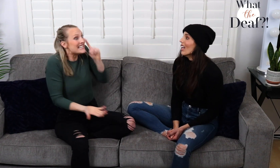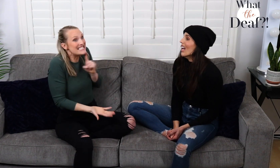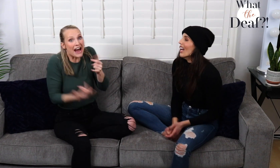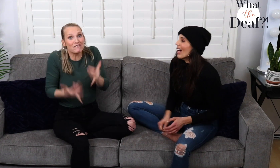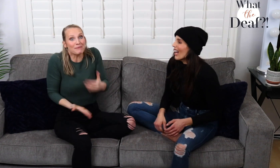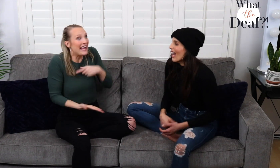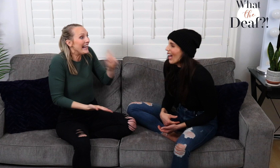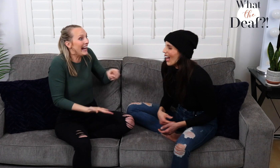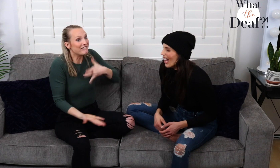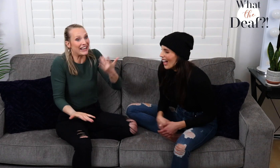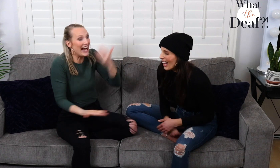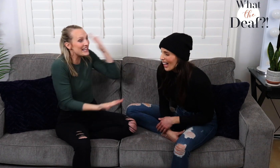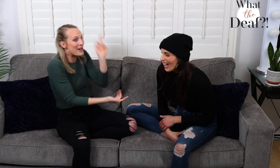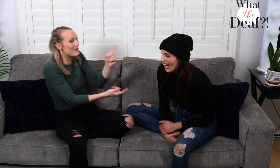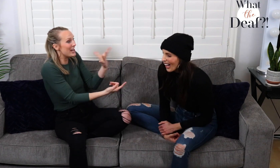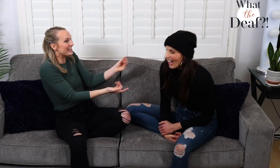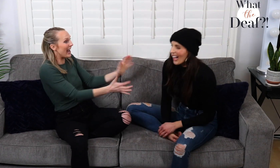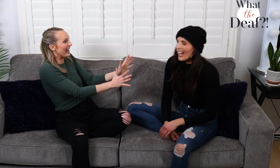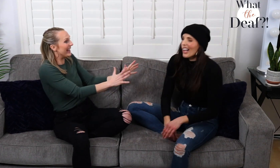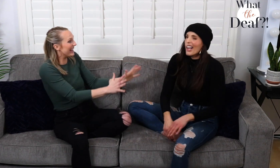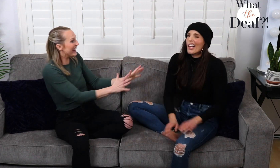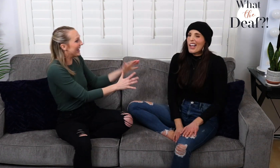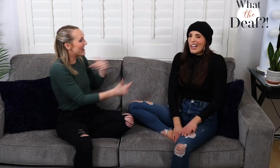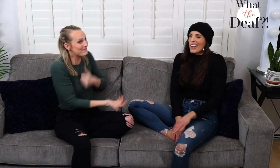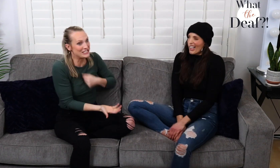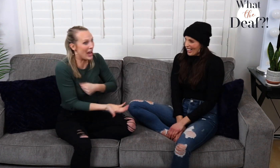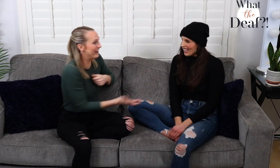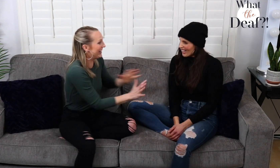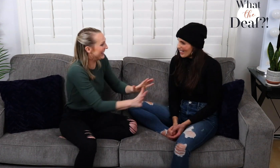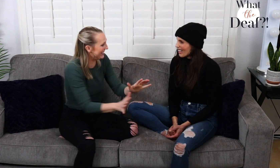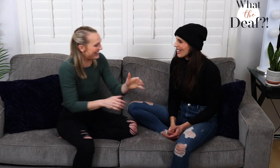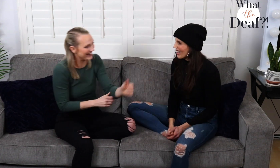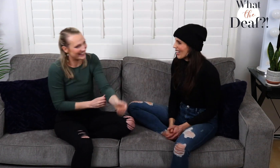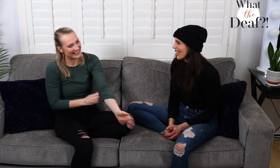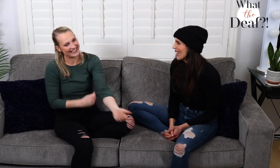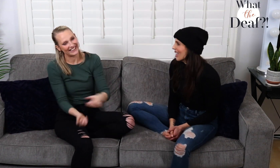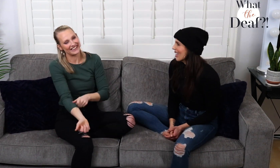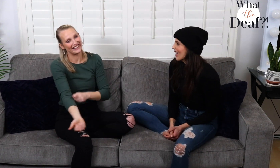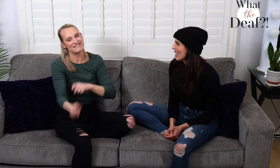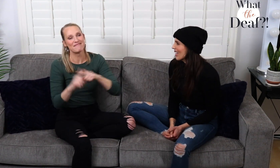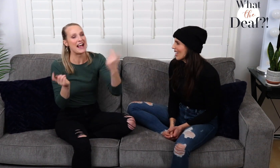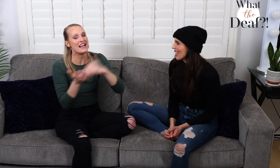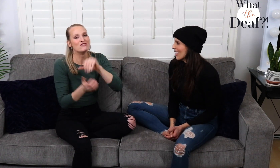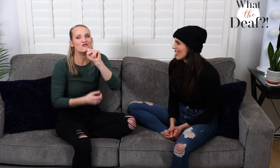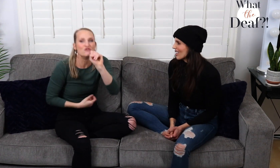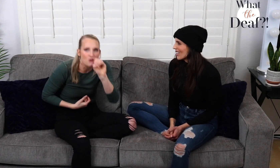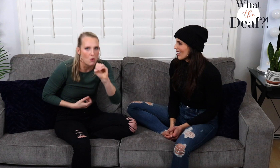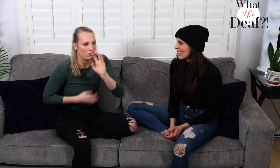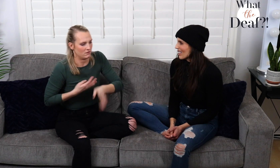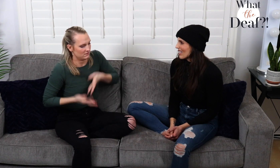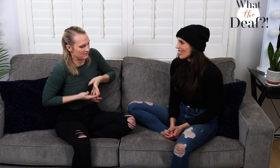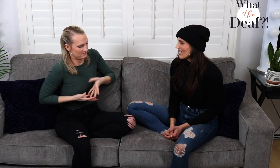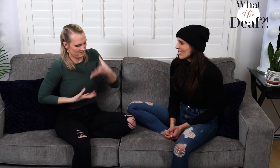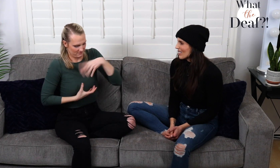I'm a Deaf player. I need to know where you're going and I do that by touching you. I'm sorry.” And so it just it's something that's a part of